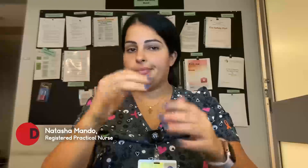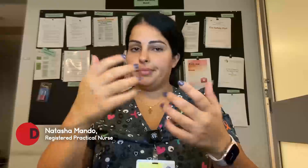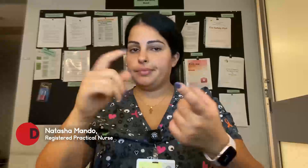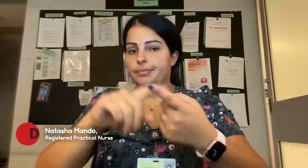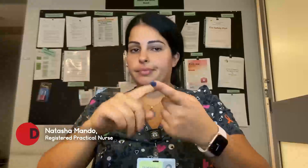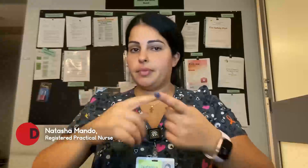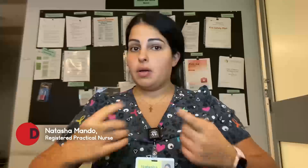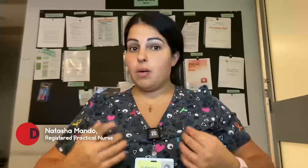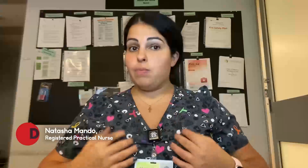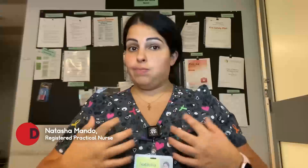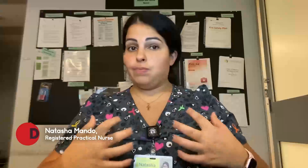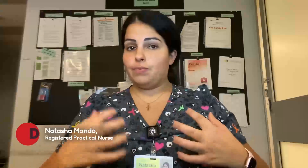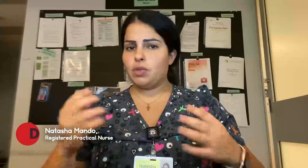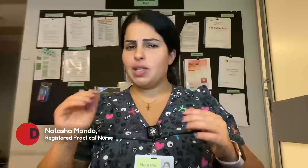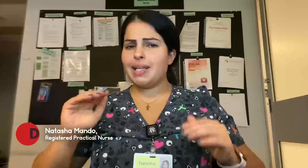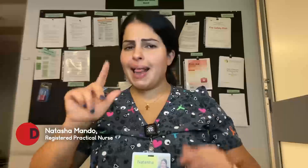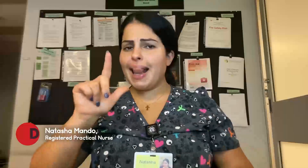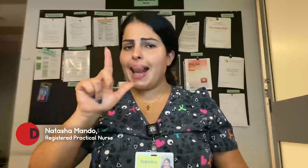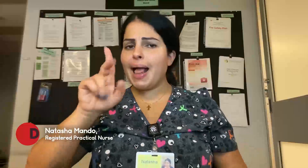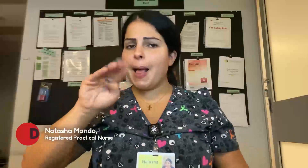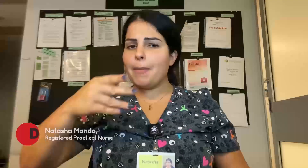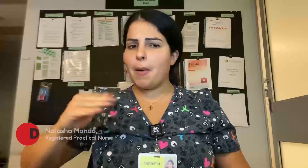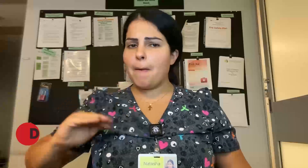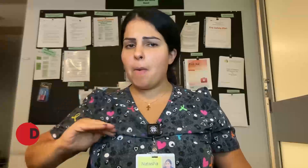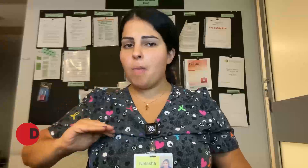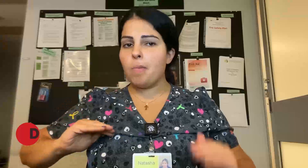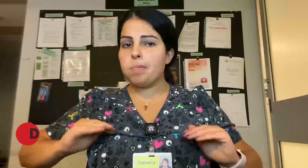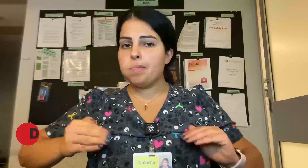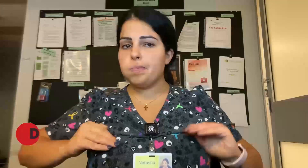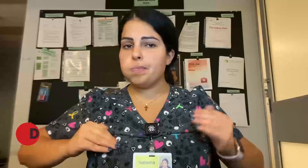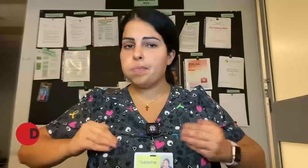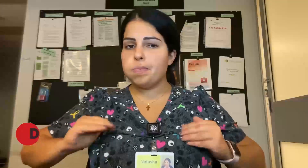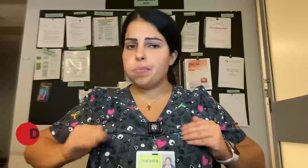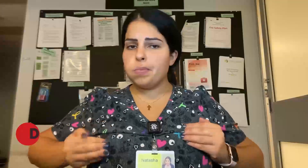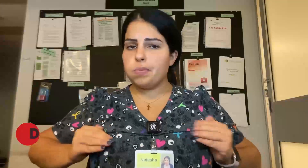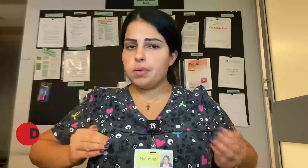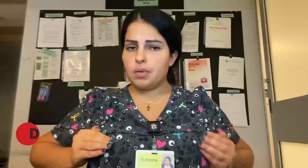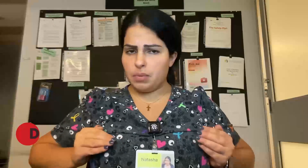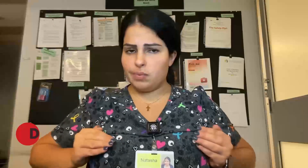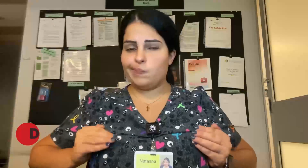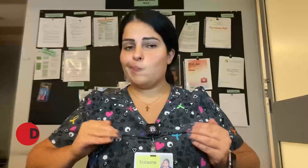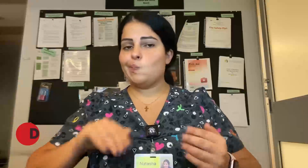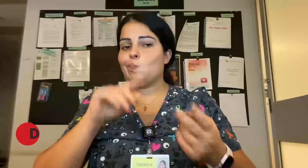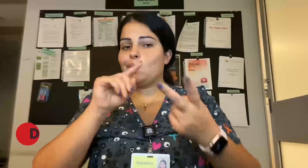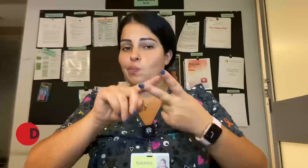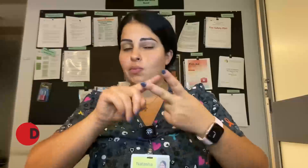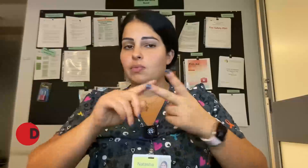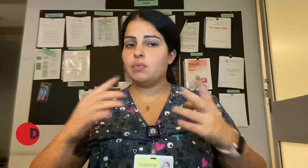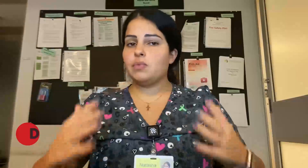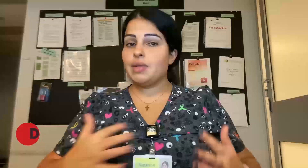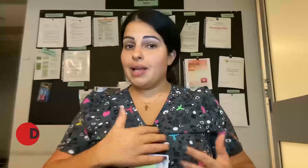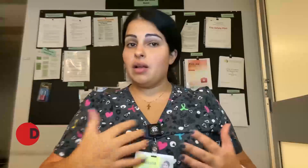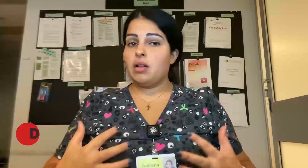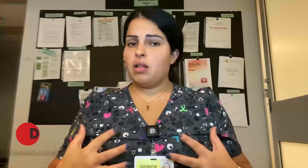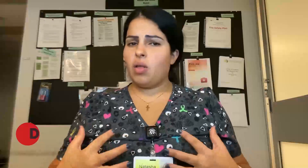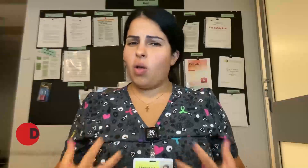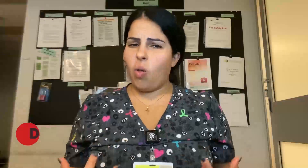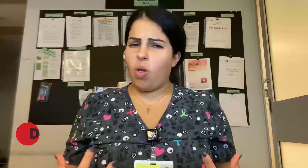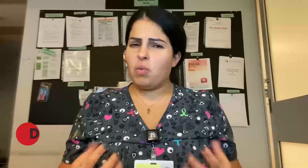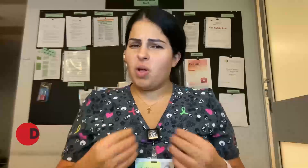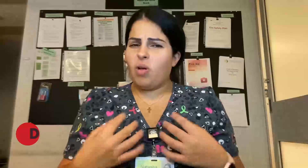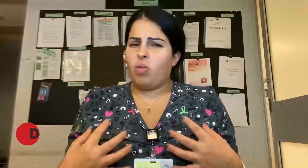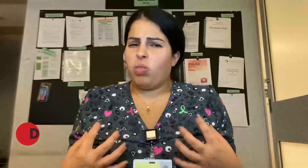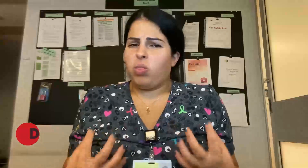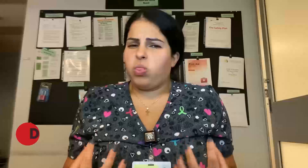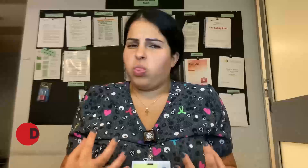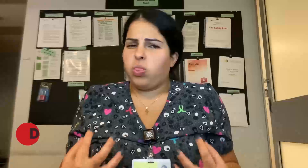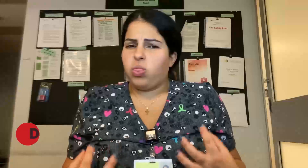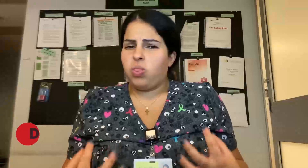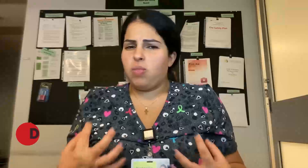lumps that feel firm or fixed, feeling of thickness or heaviness in the breast,